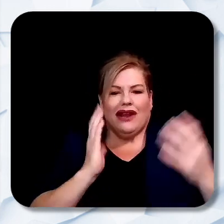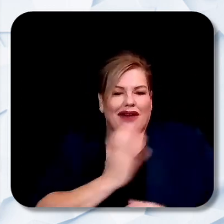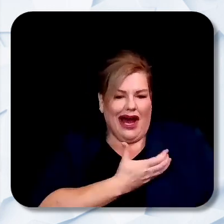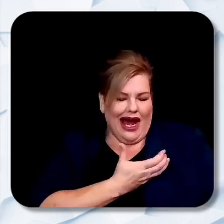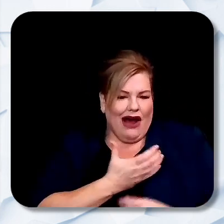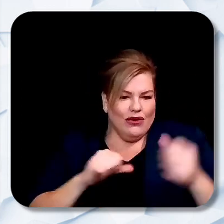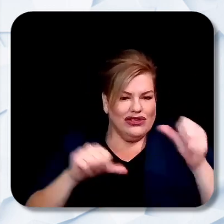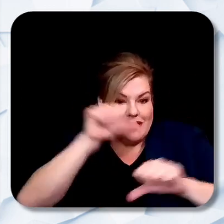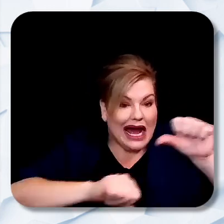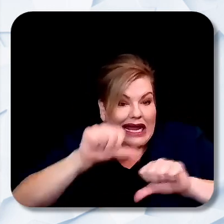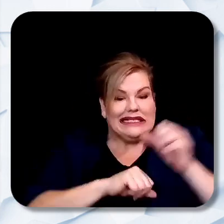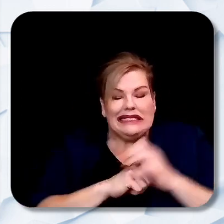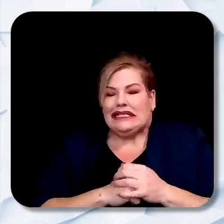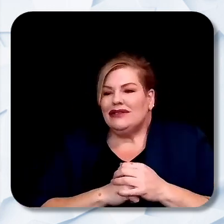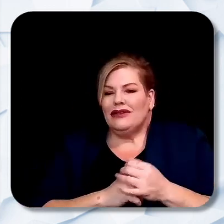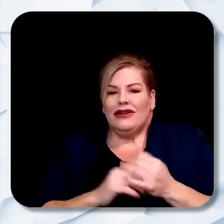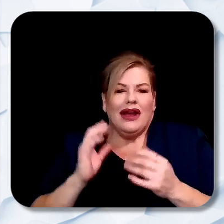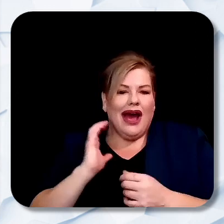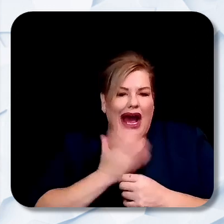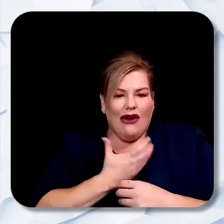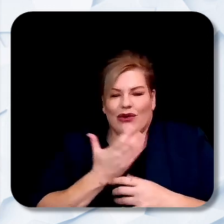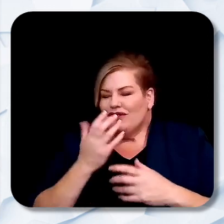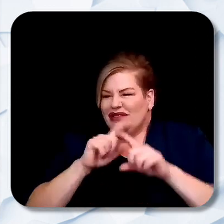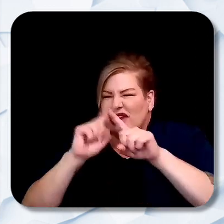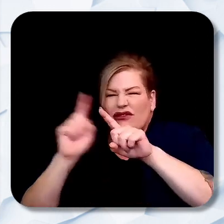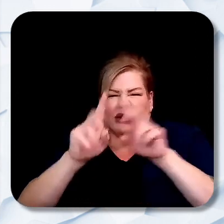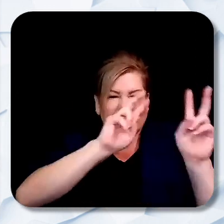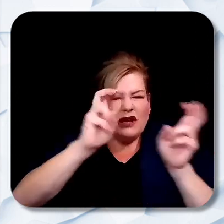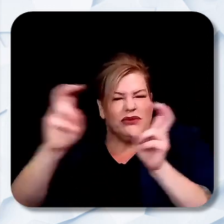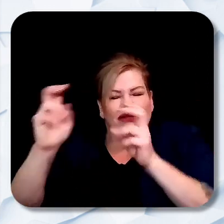science. There's great opportunity to cross um. Teach a lot of the concepts and health,